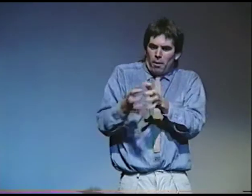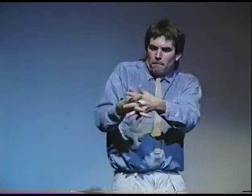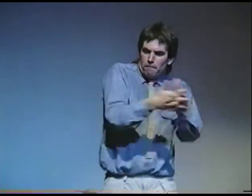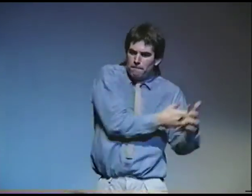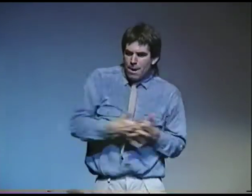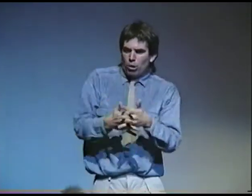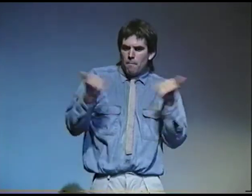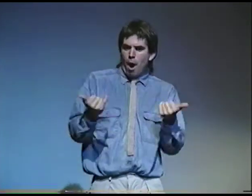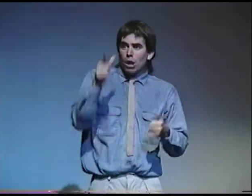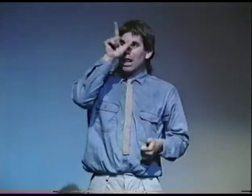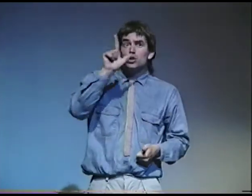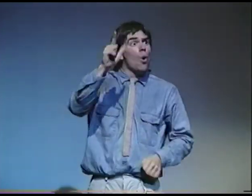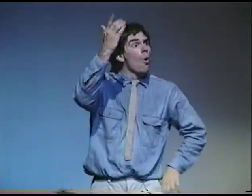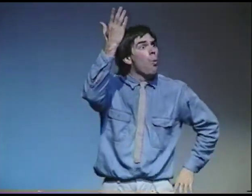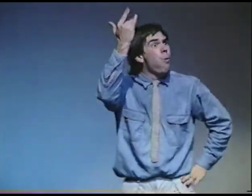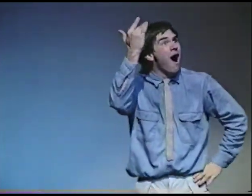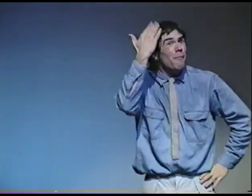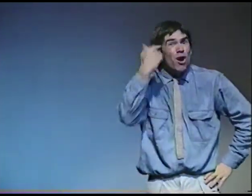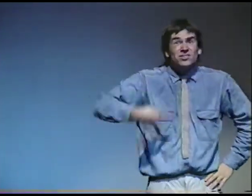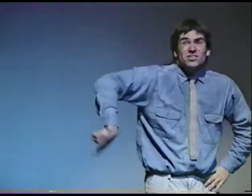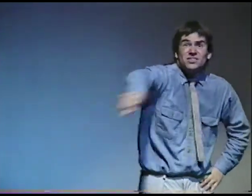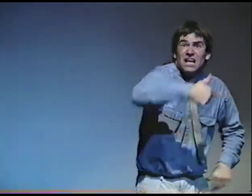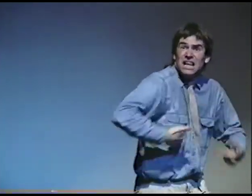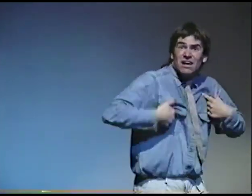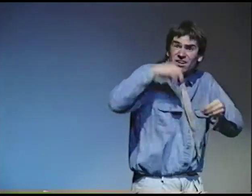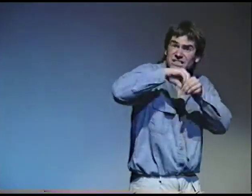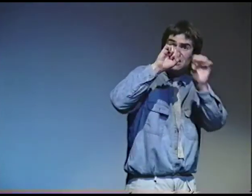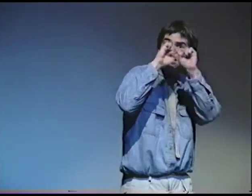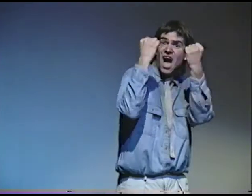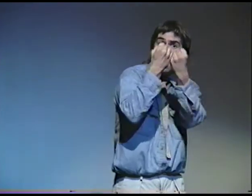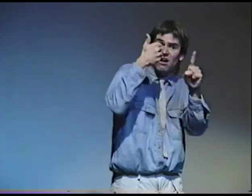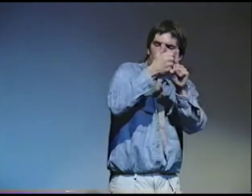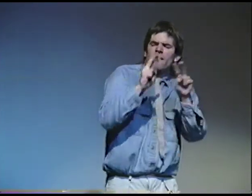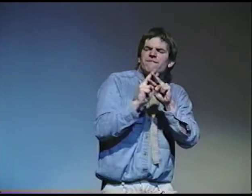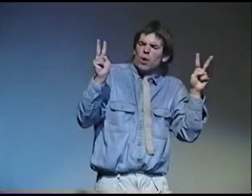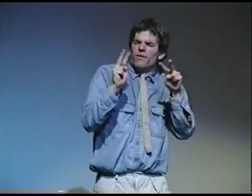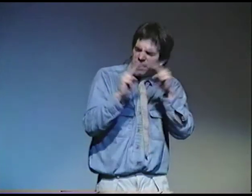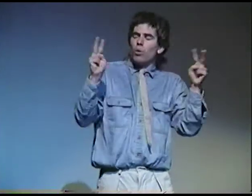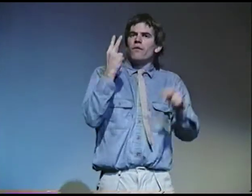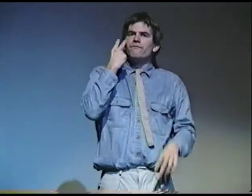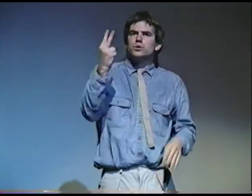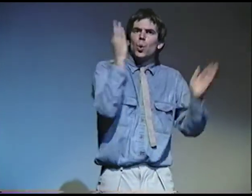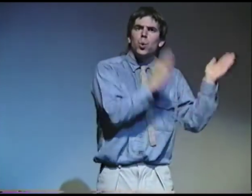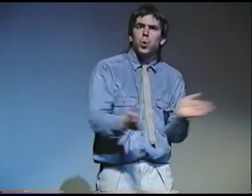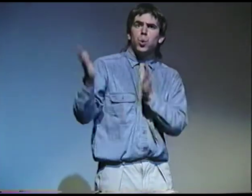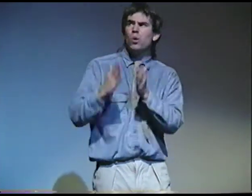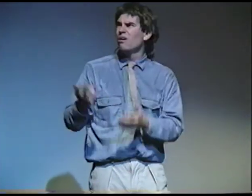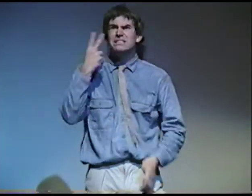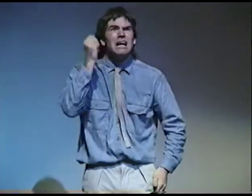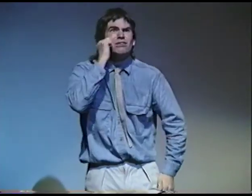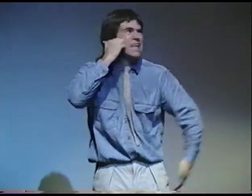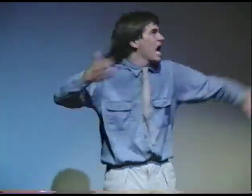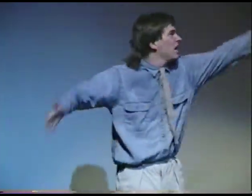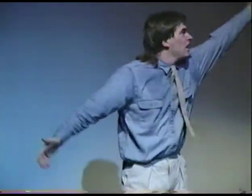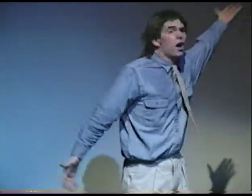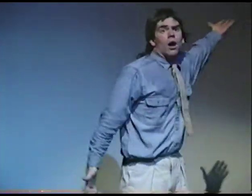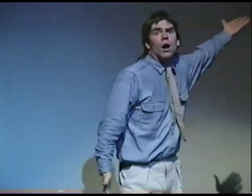could become mainstream American literature because our society is very, very visual.